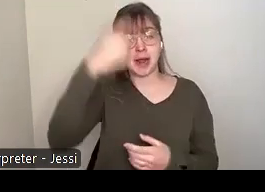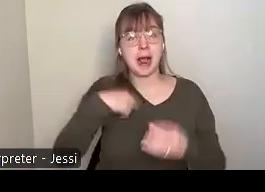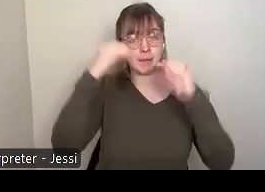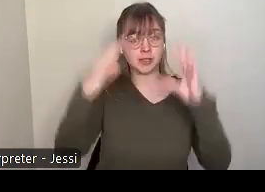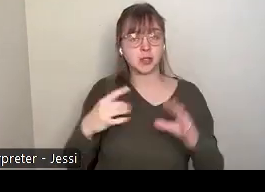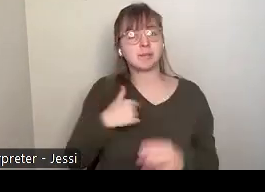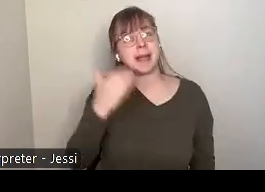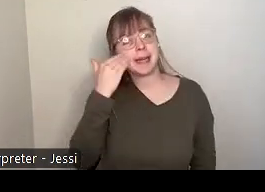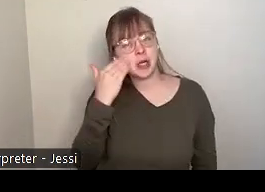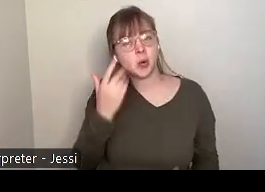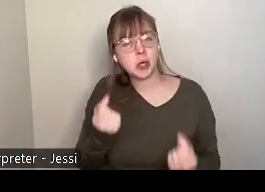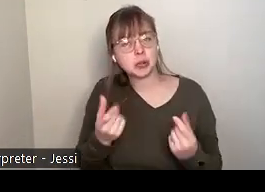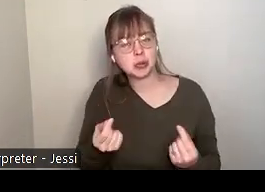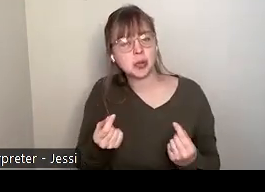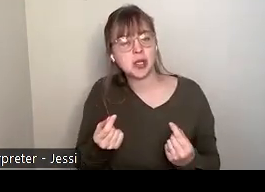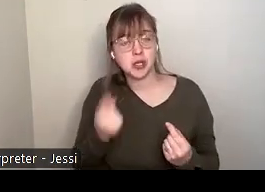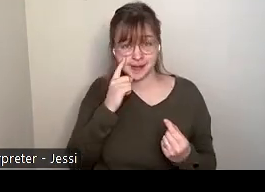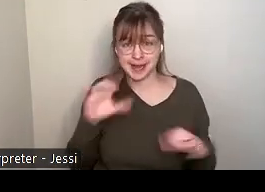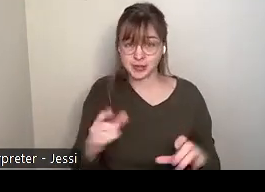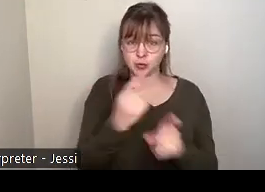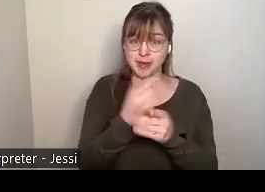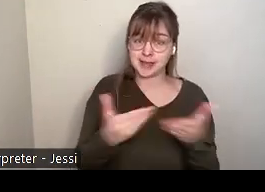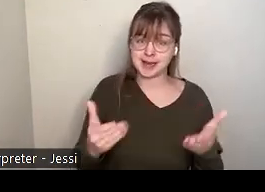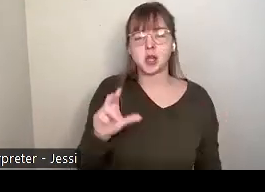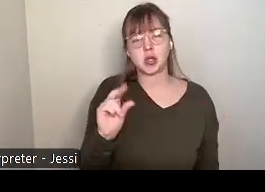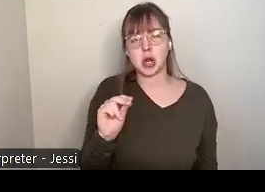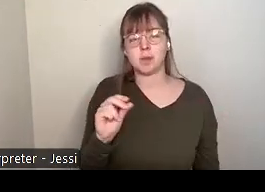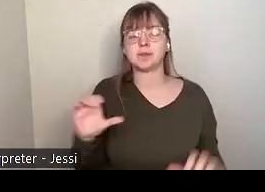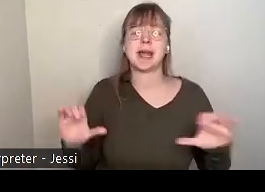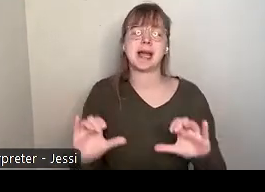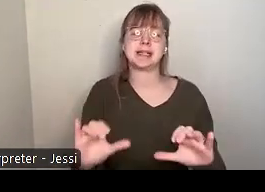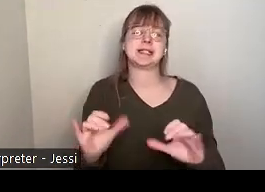to do do you think I did that no I did everything I could to avoid that emotion cuz this is what our